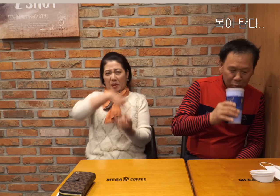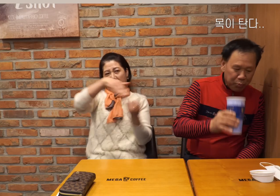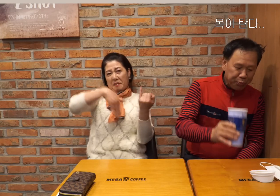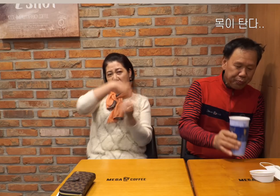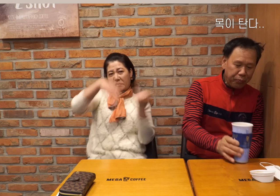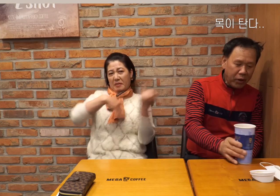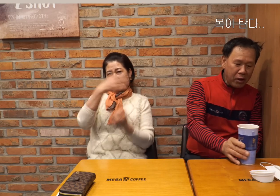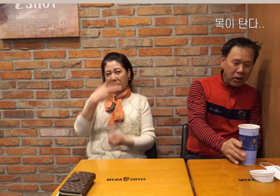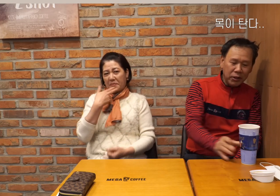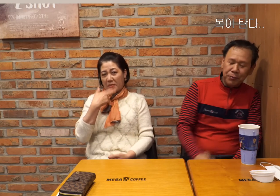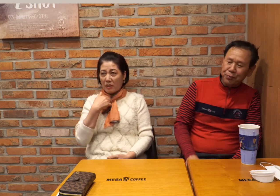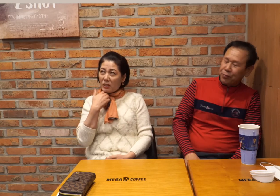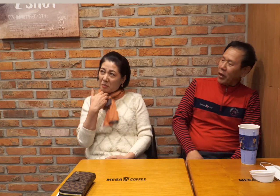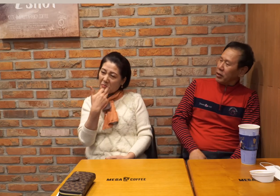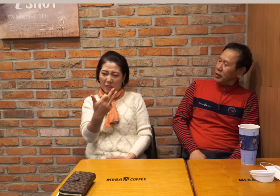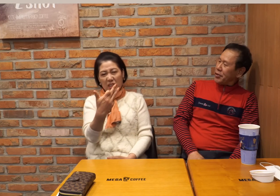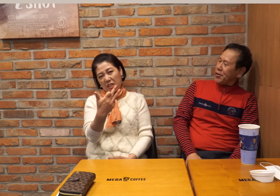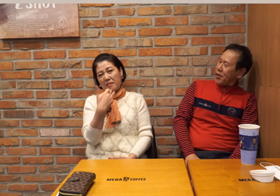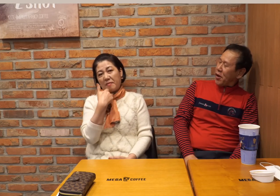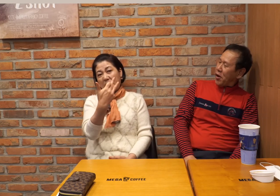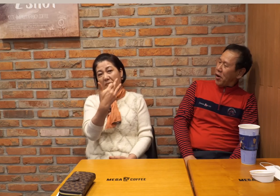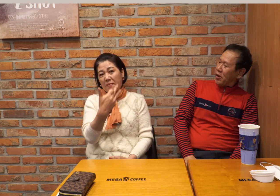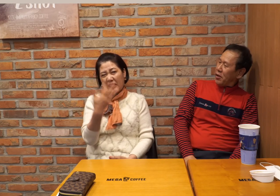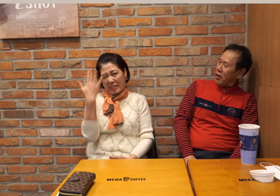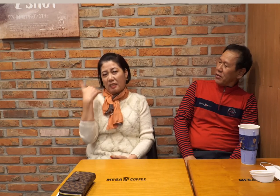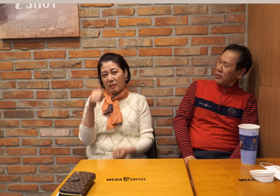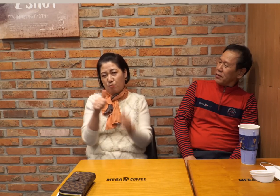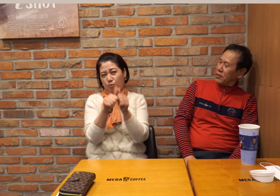From first meeting to marriage This is the story of an 18-year-old when I wasn't married yet.